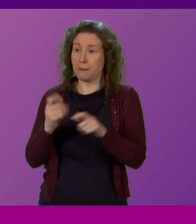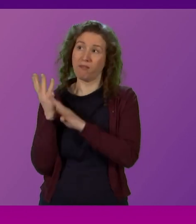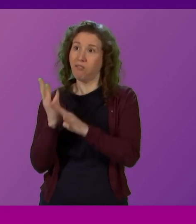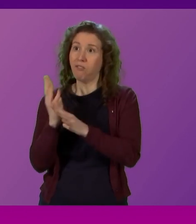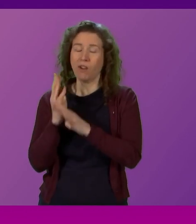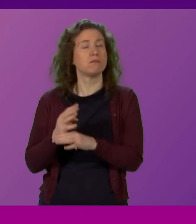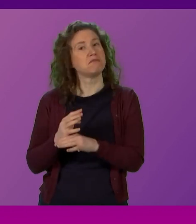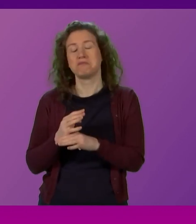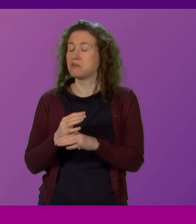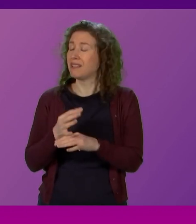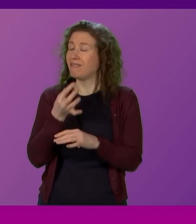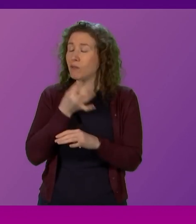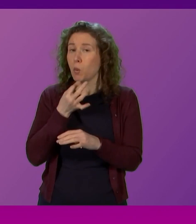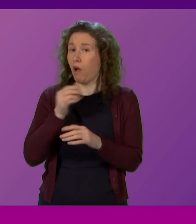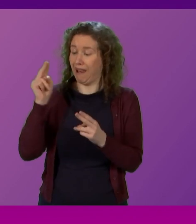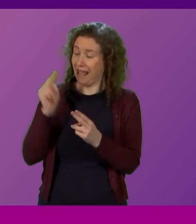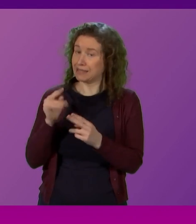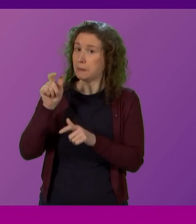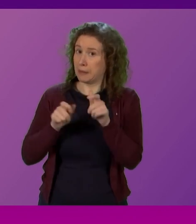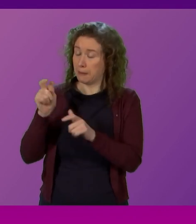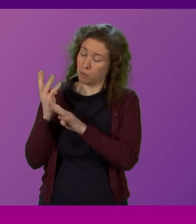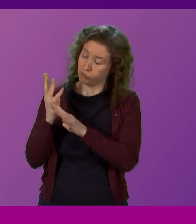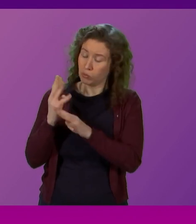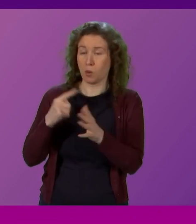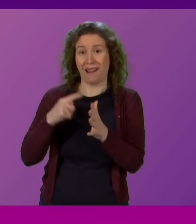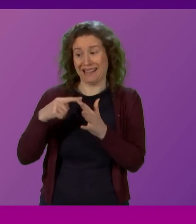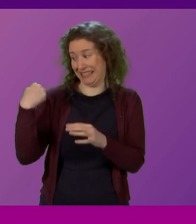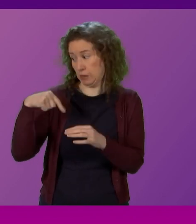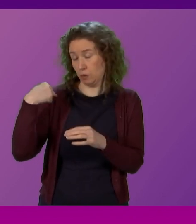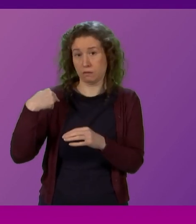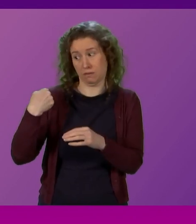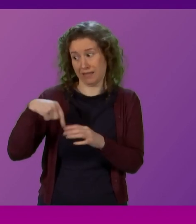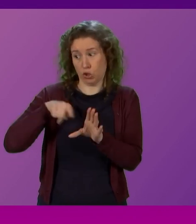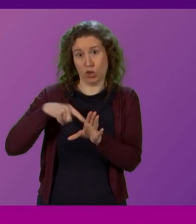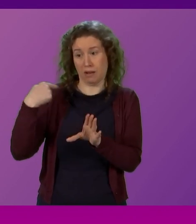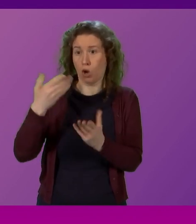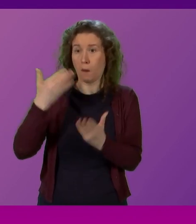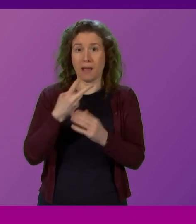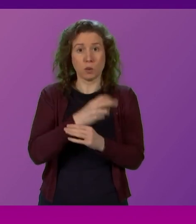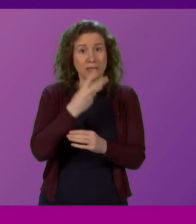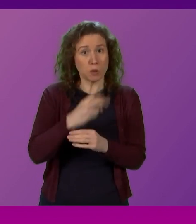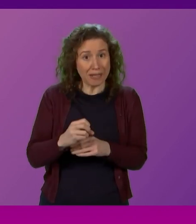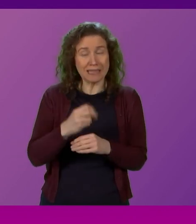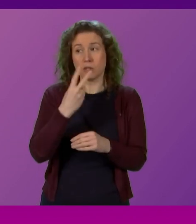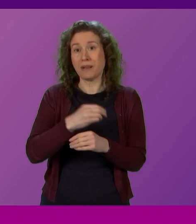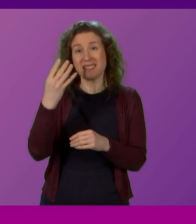Fewer people attended A and E in the first week of this year than did in the first weeks